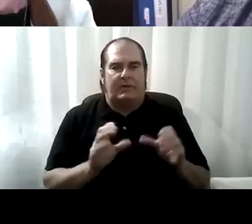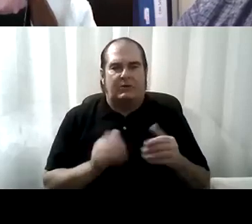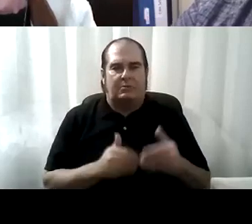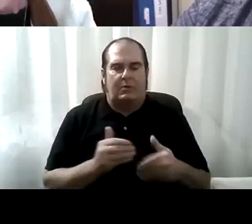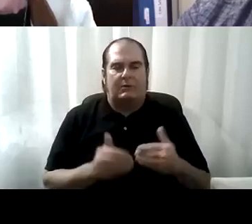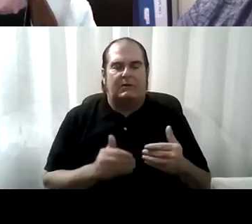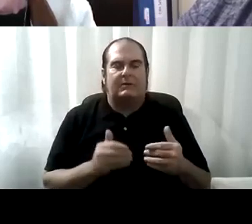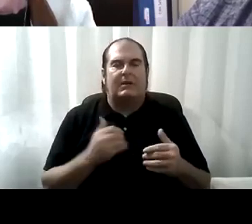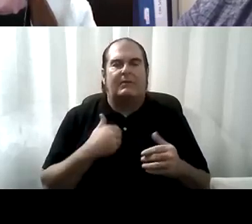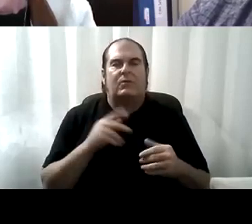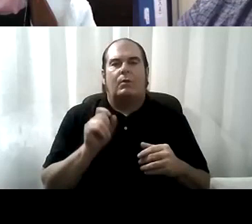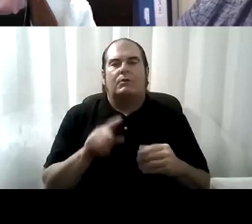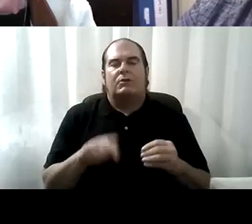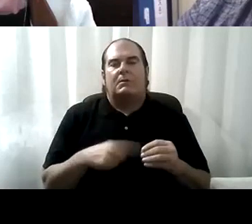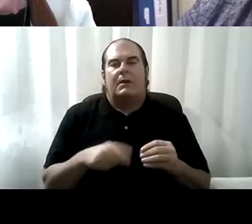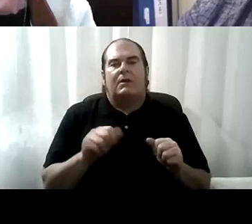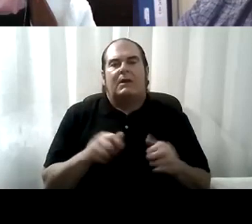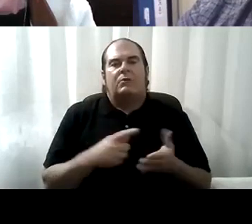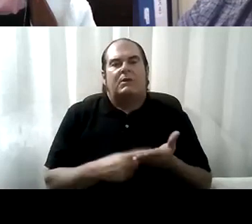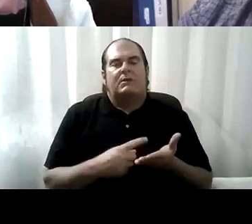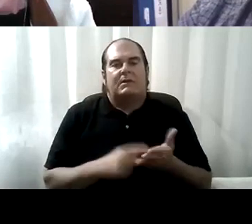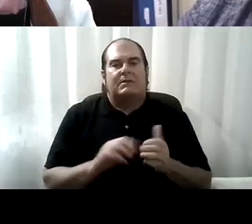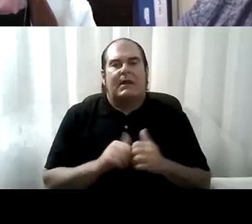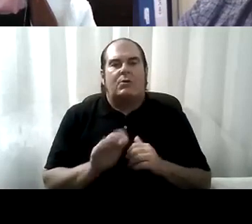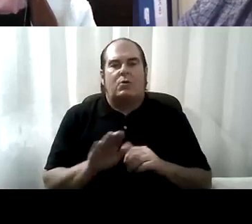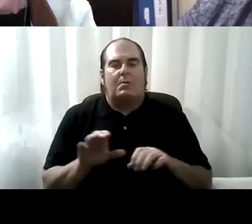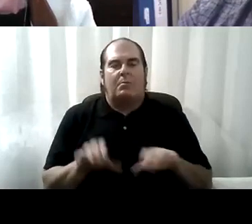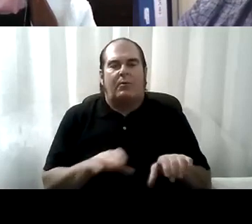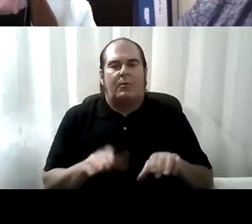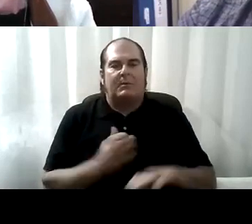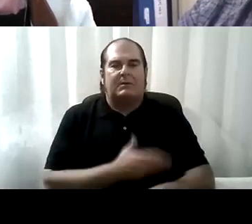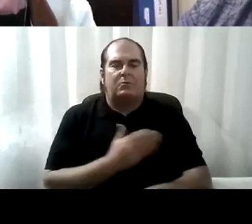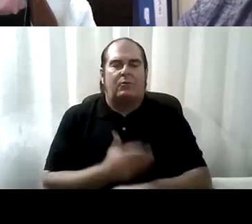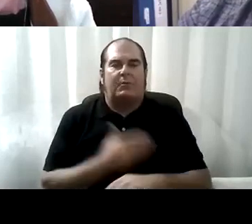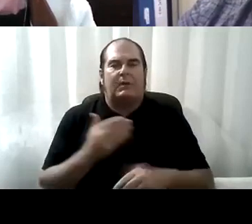a question about, can you discuss how your performance improvement processes have changed